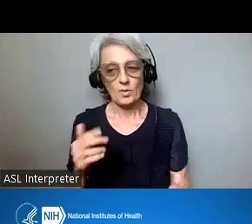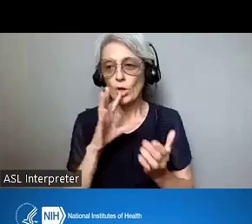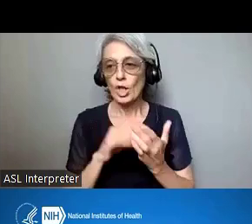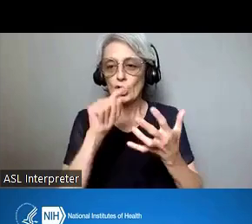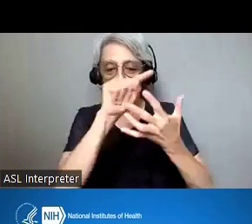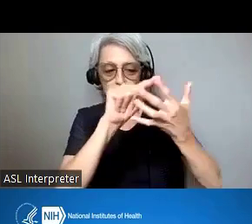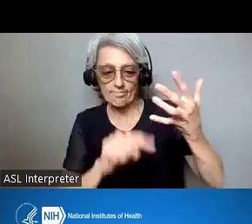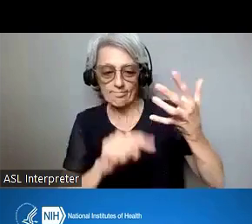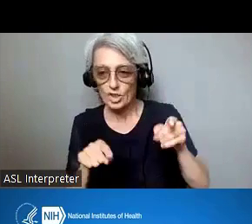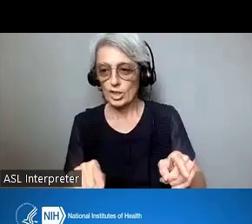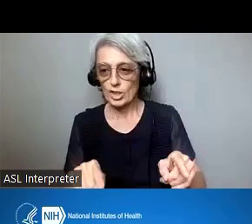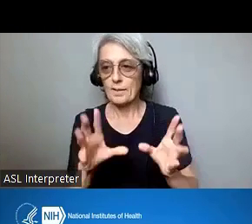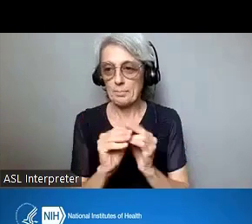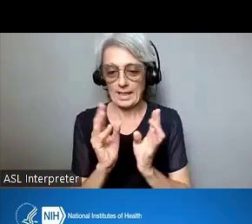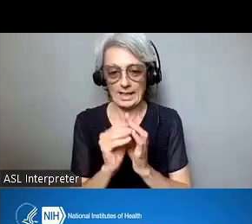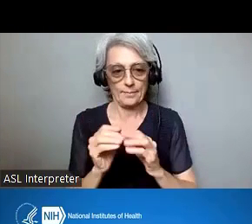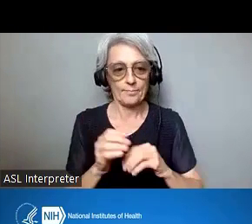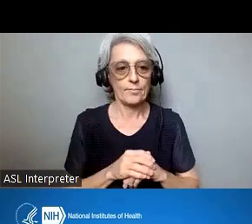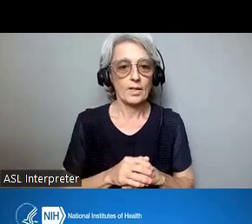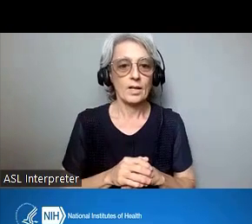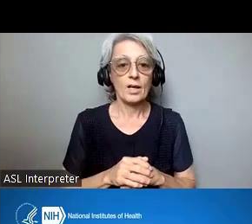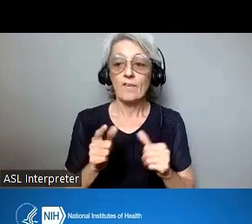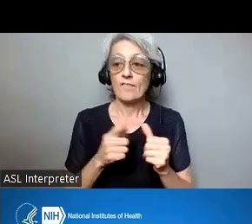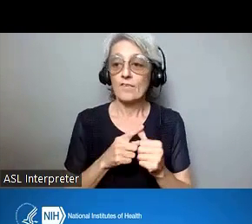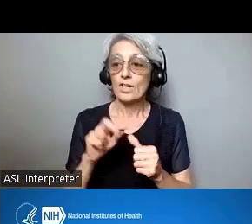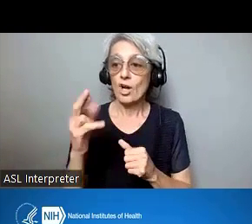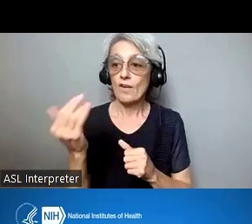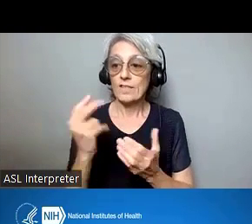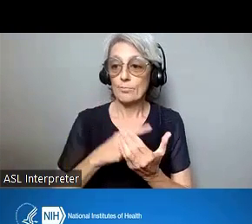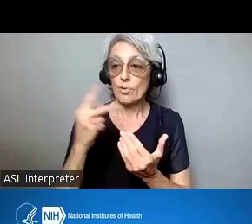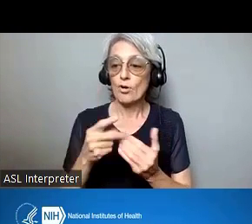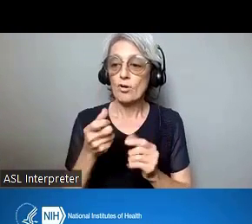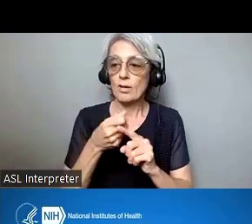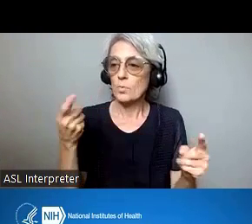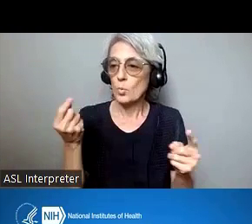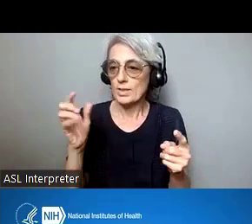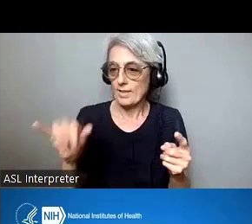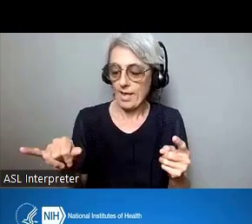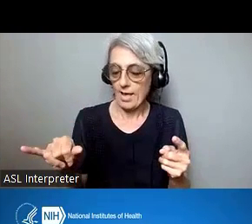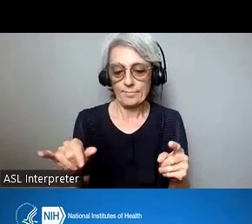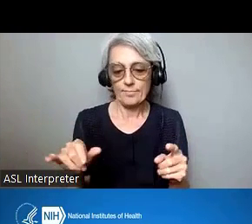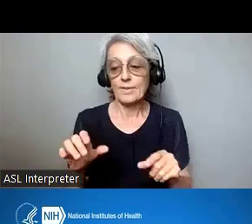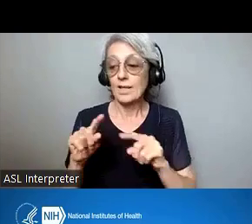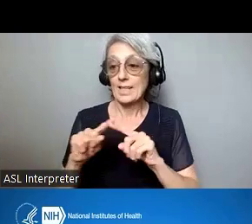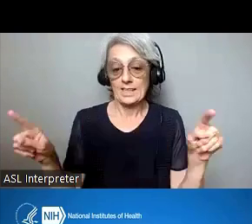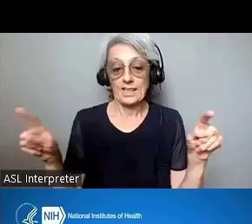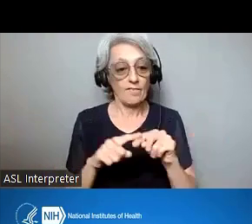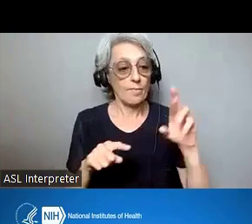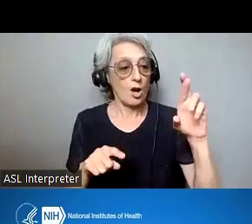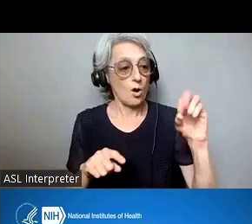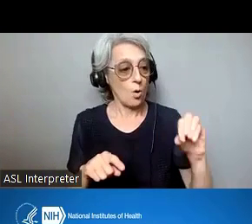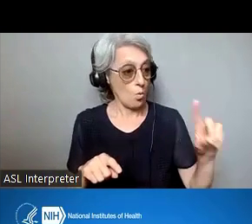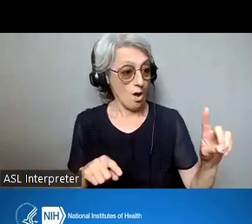you'll learn about what the R15 program is about, how the R15 differs from the R01, for example,